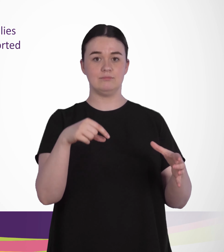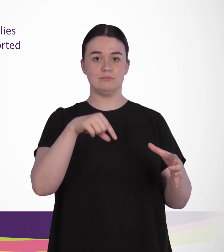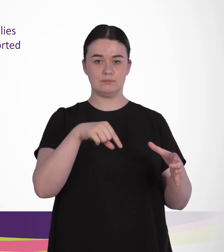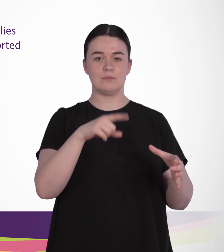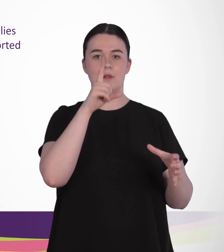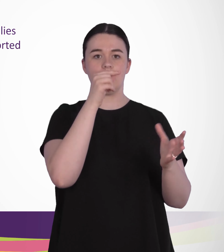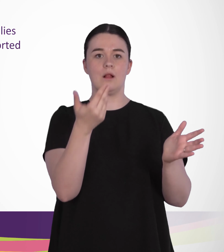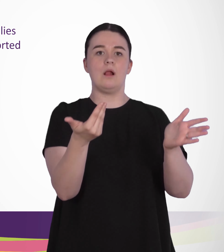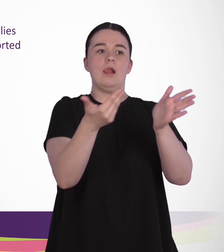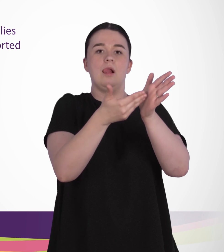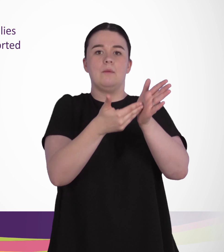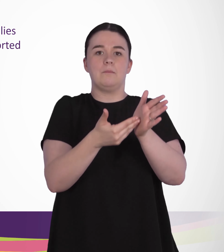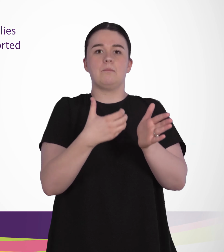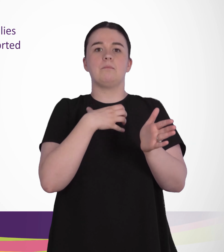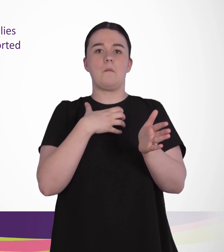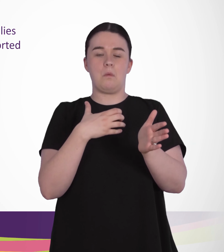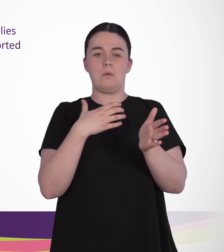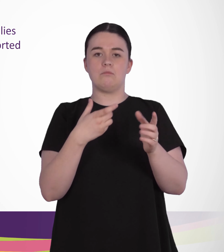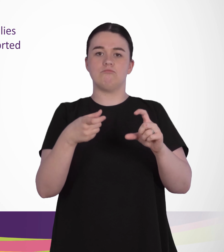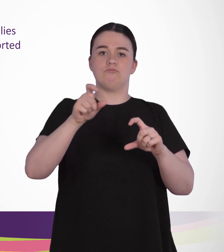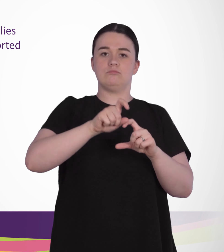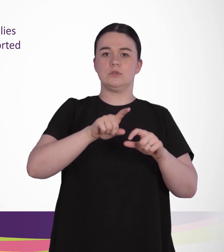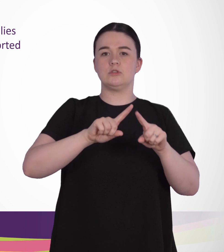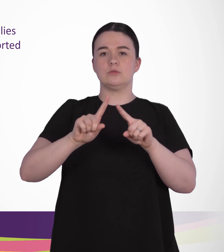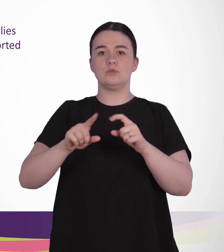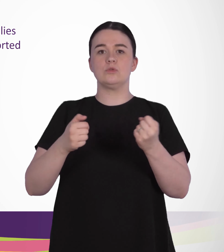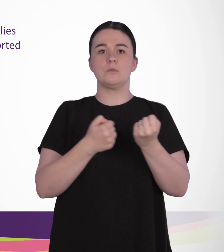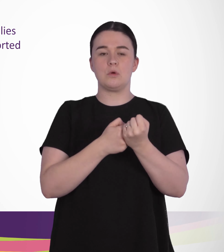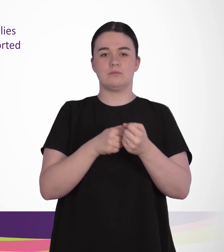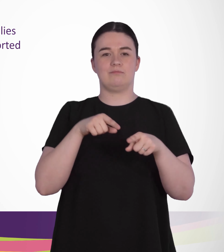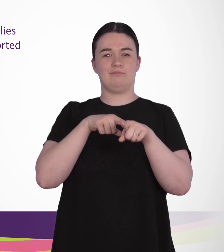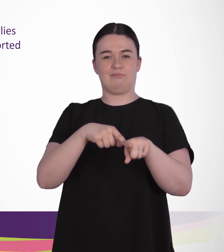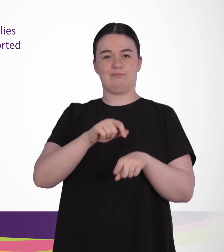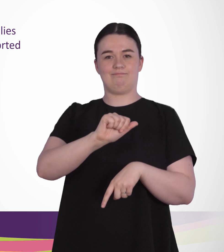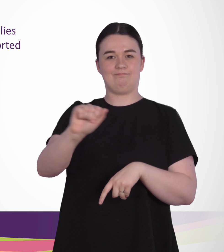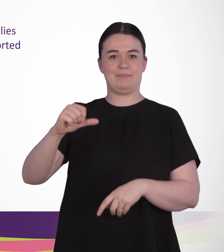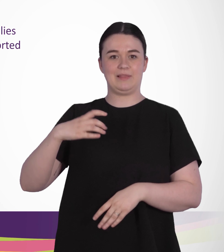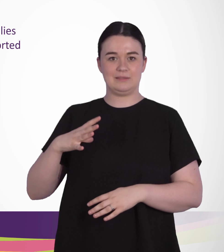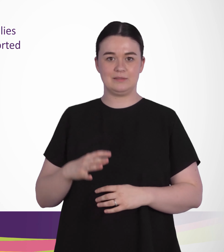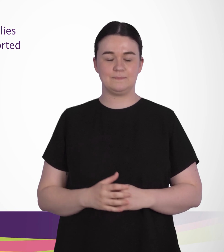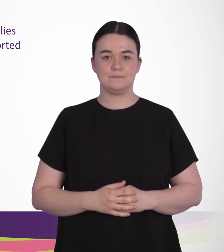with additional support based on need.